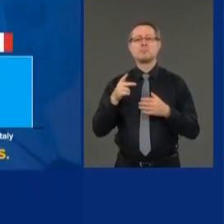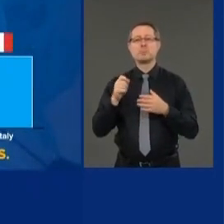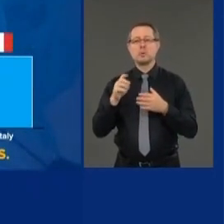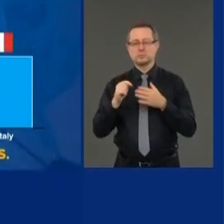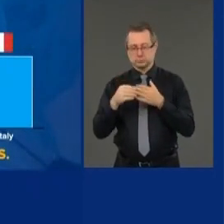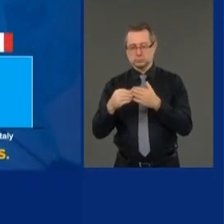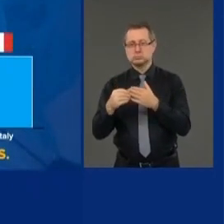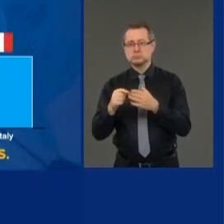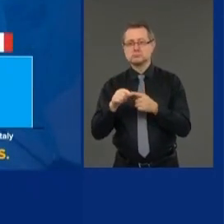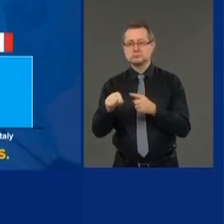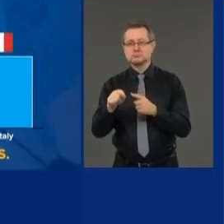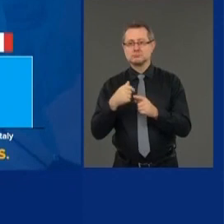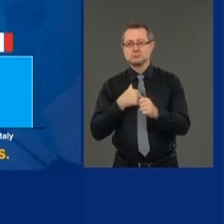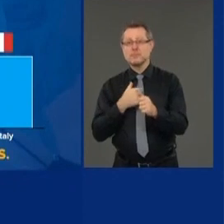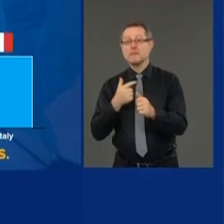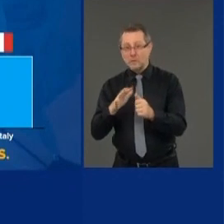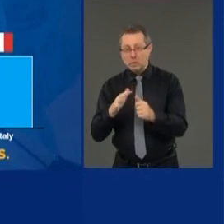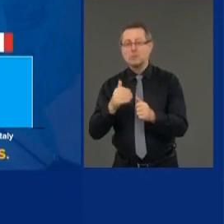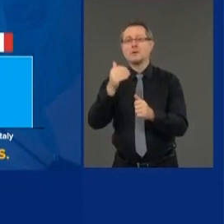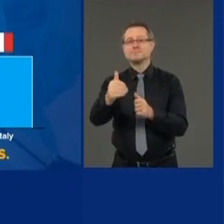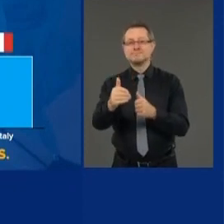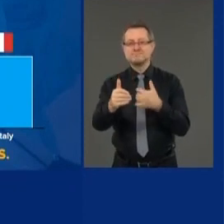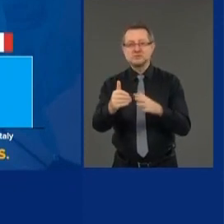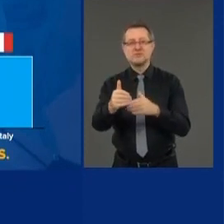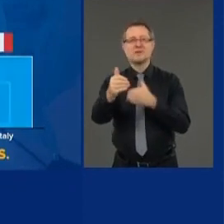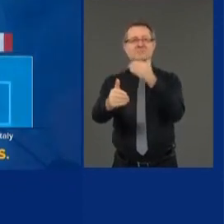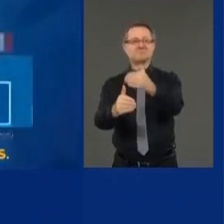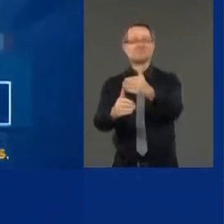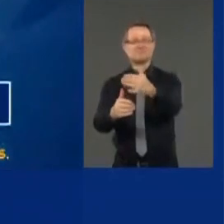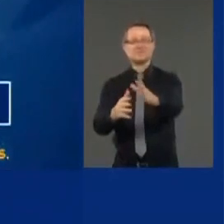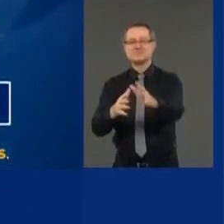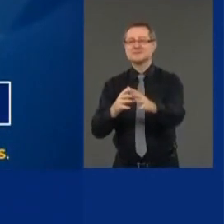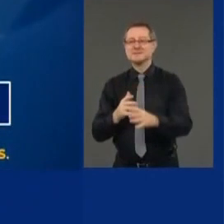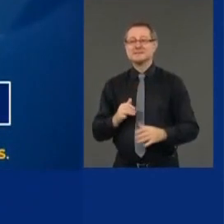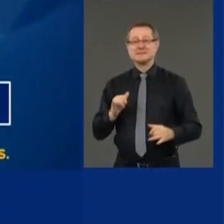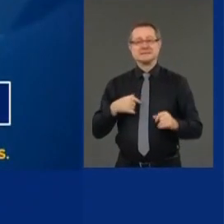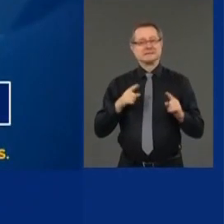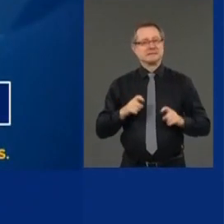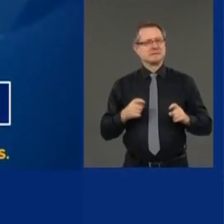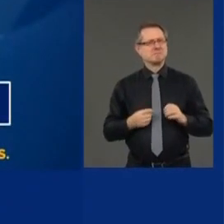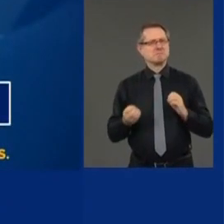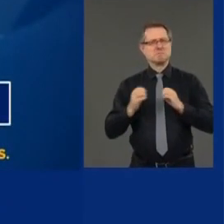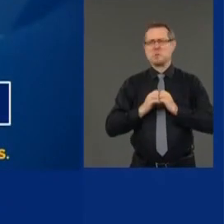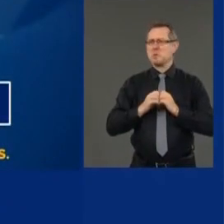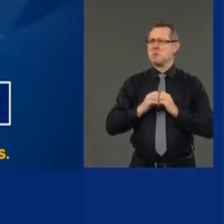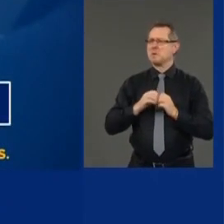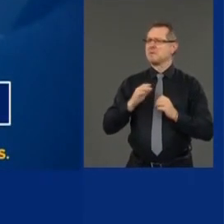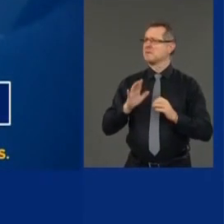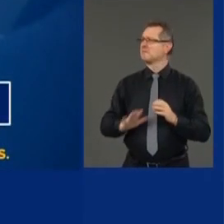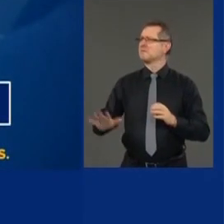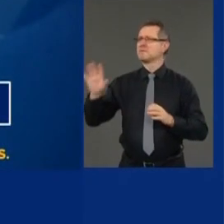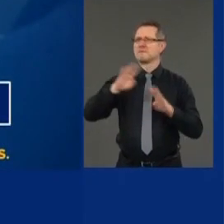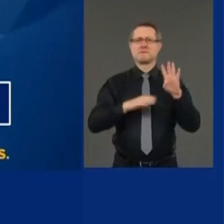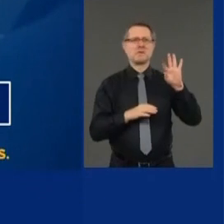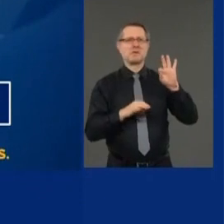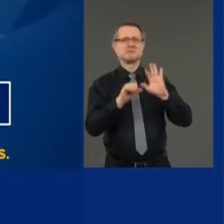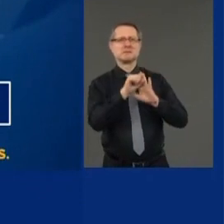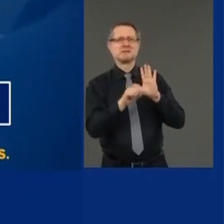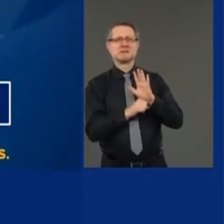TELL YOU ARE TODAY. YOU NEED FACTS.